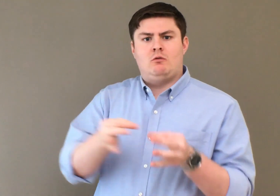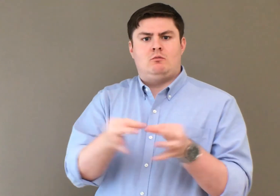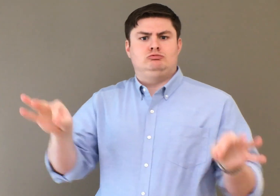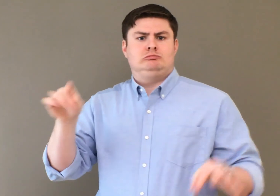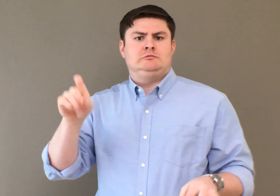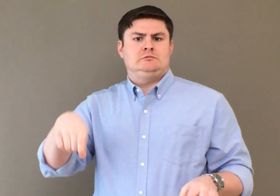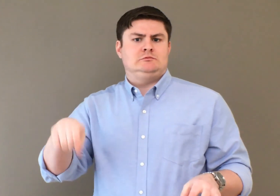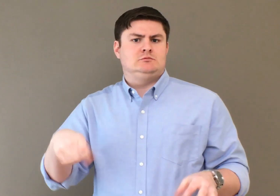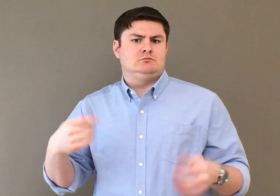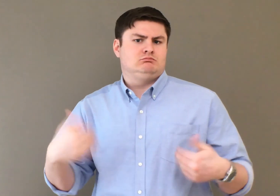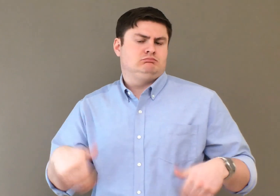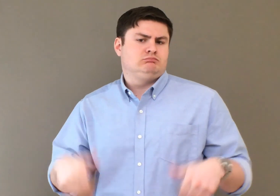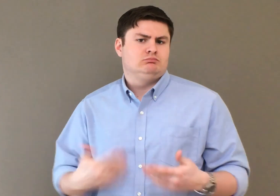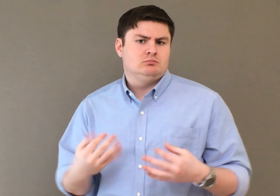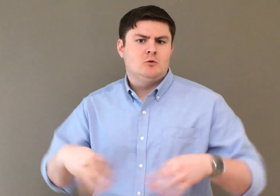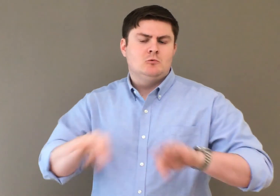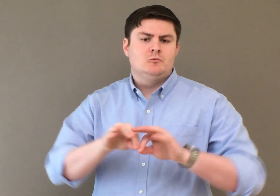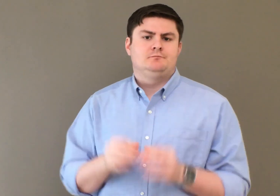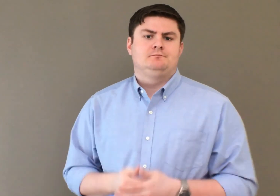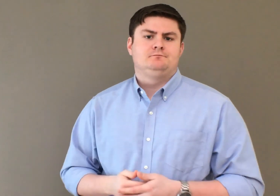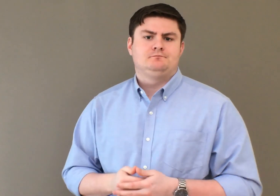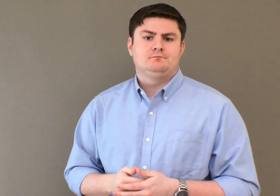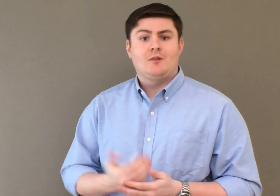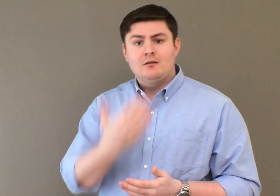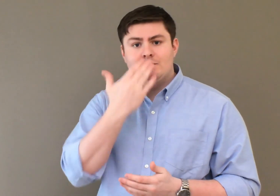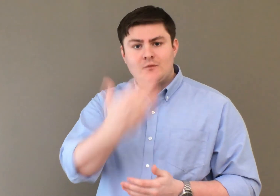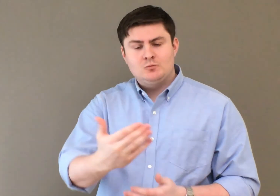language needs. Thank you.